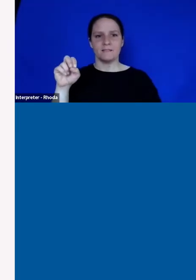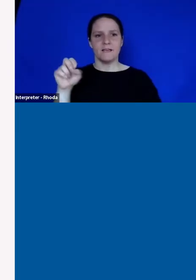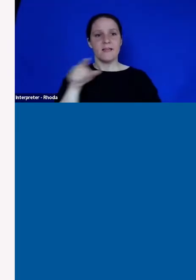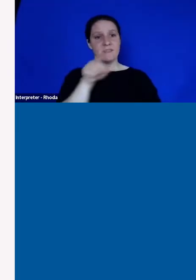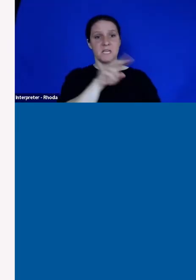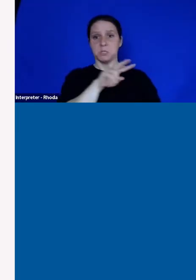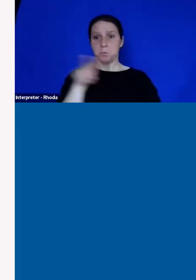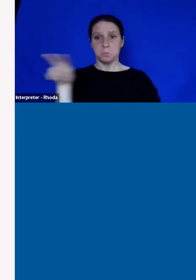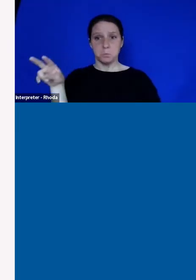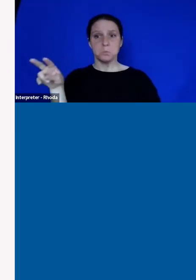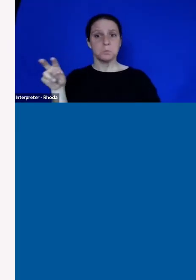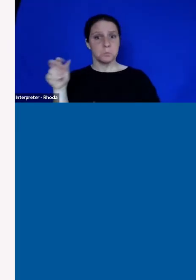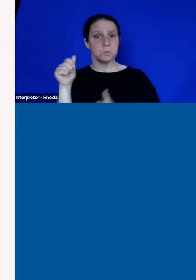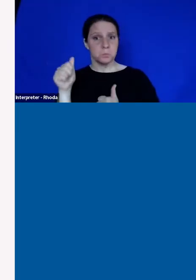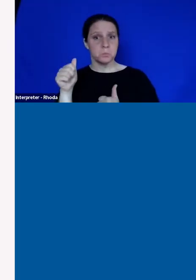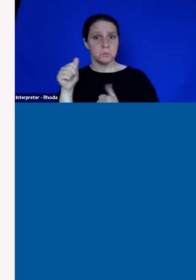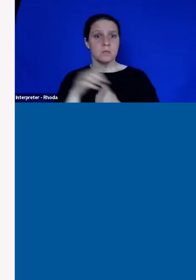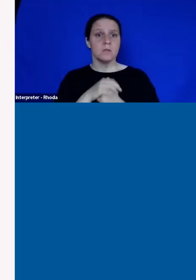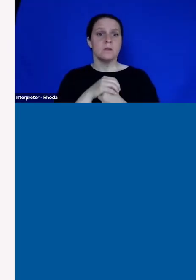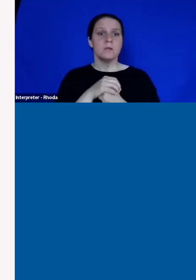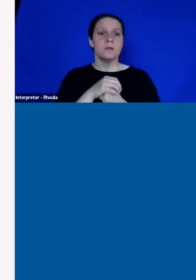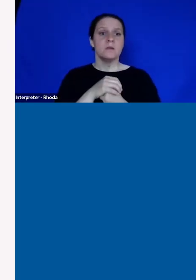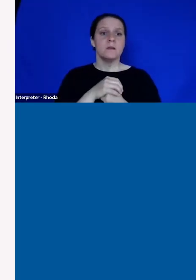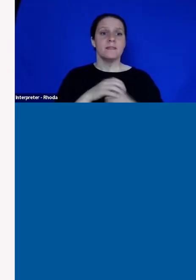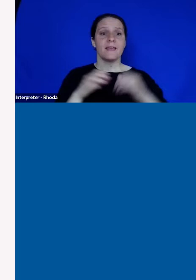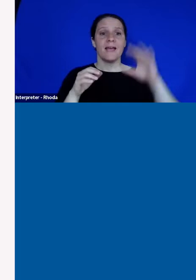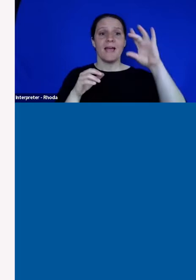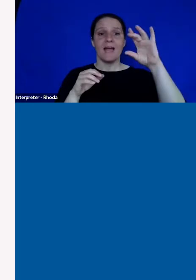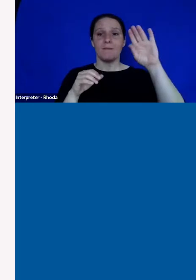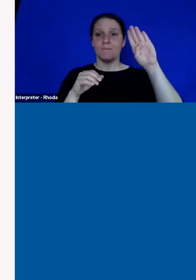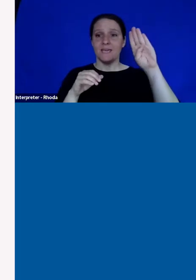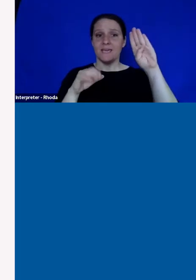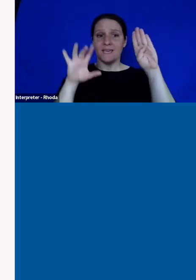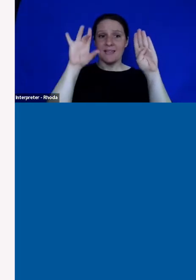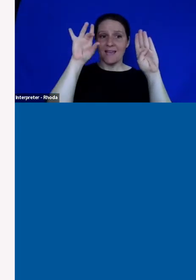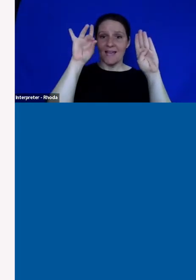So the eight is differentiated from the B by having the top of the eight a smaller size.